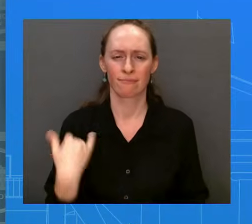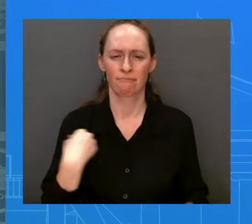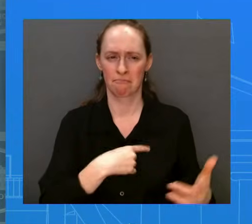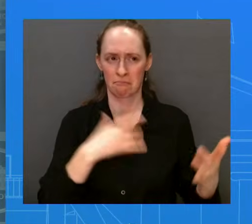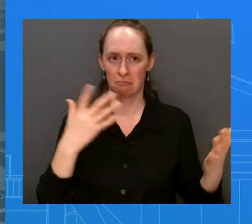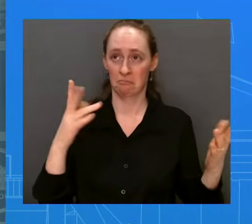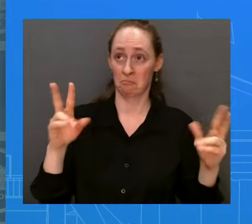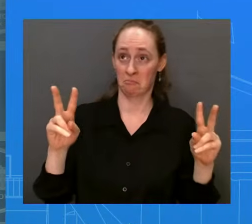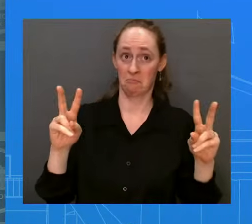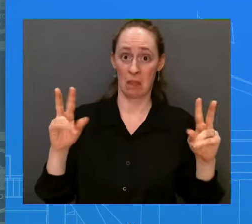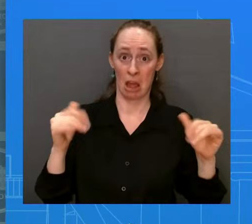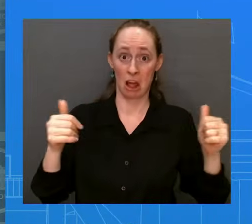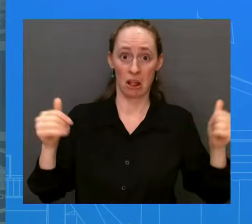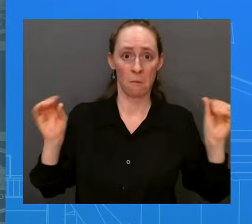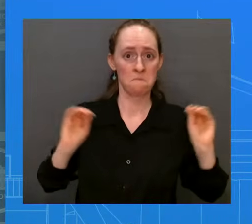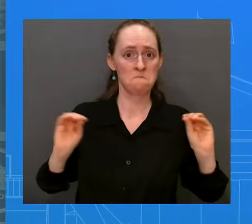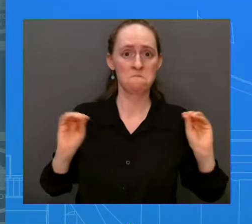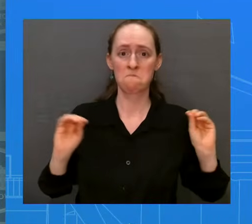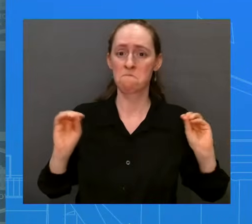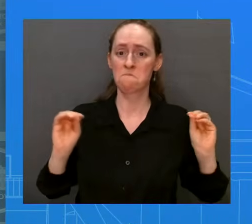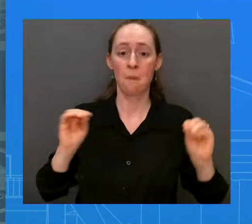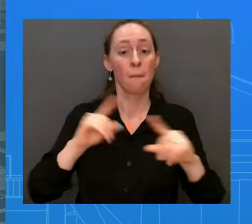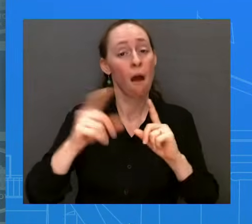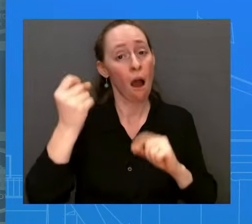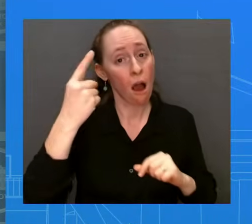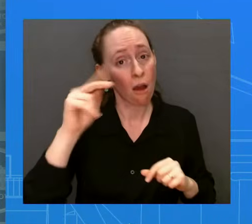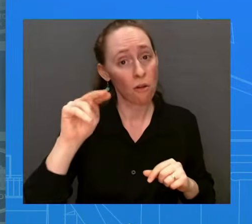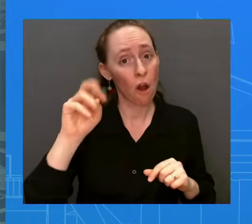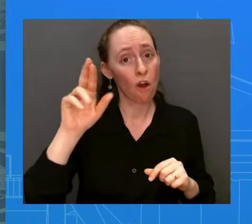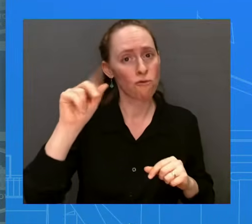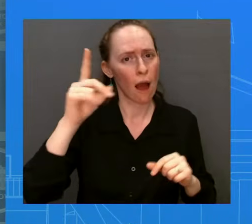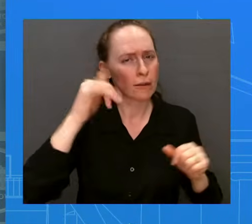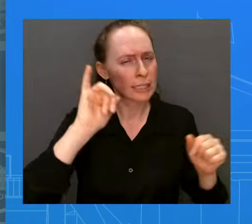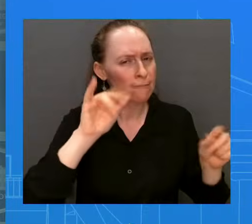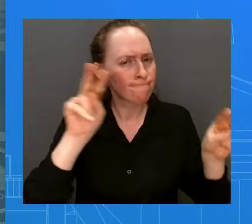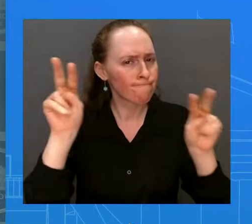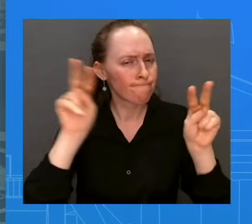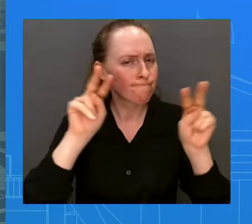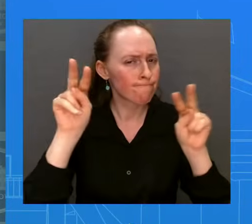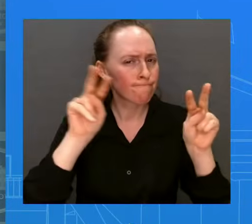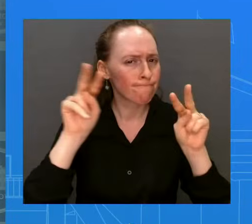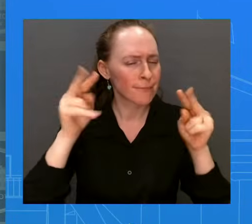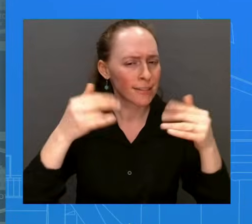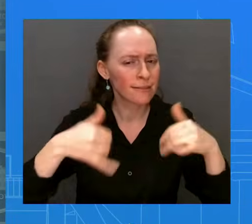Secondly, we are consulting with allies and partners on the challenge of unidentified aerial phenomenon